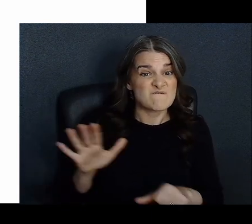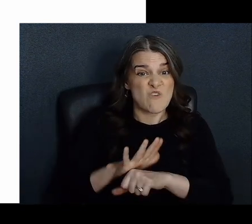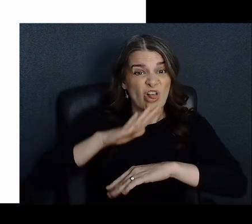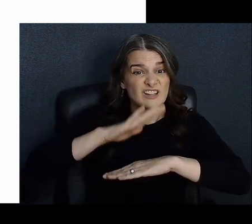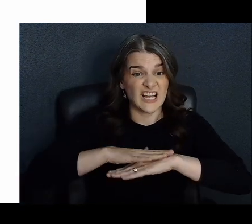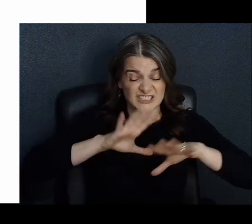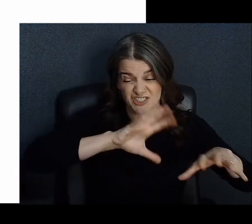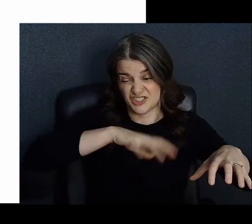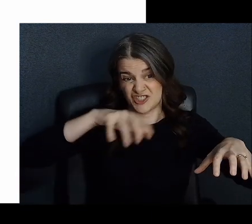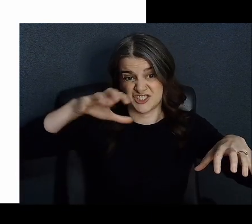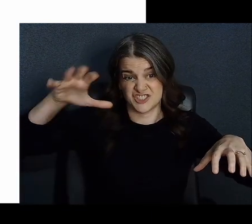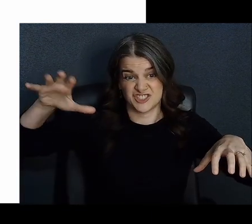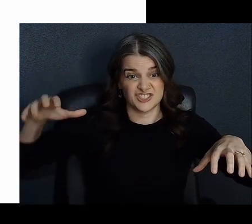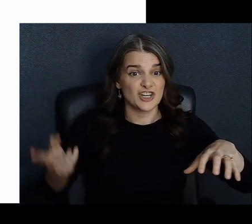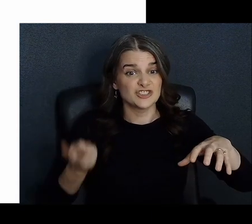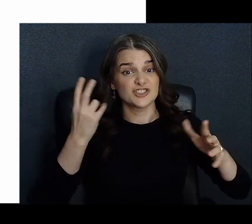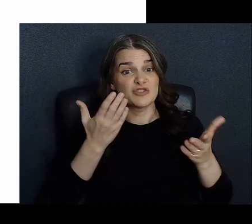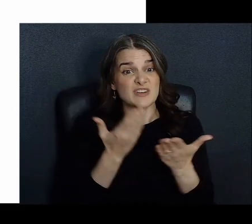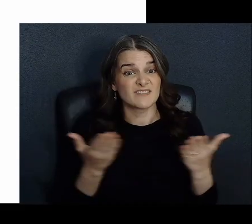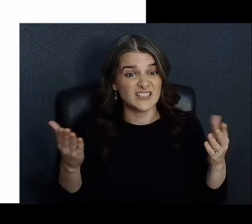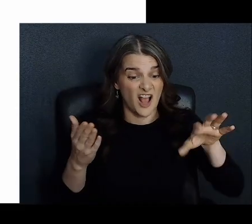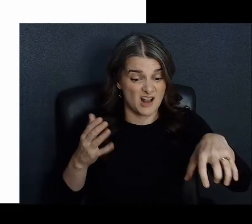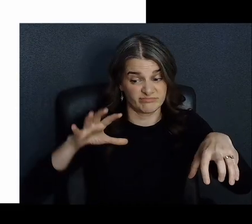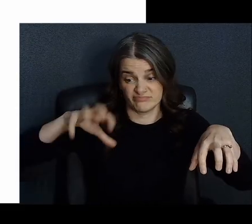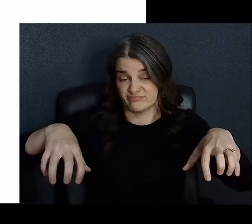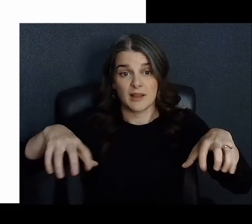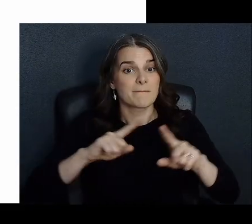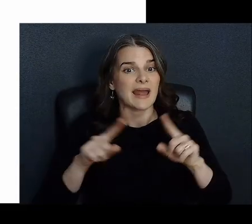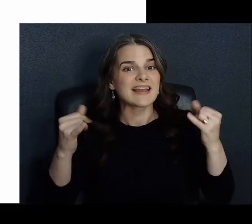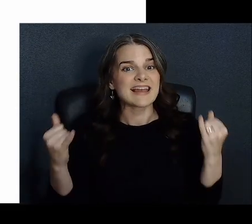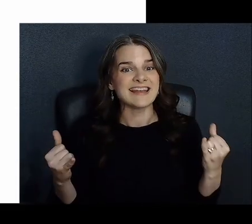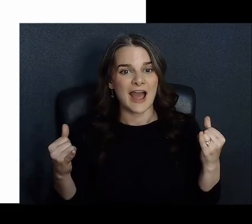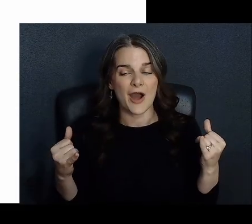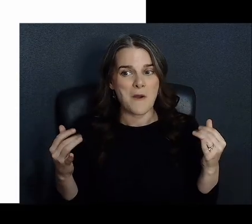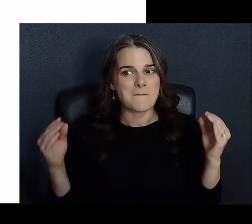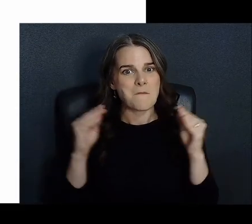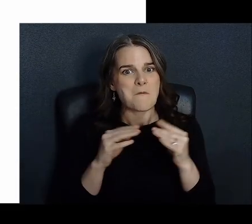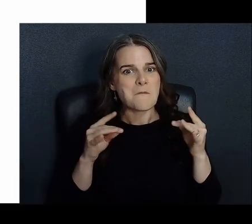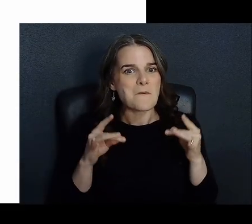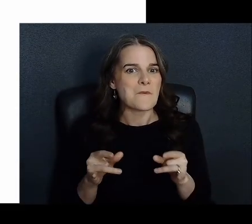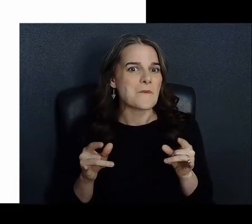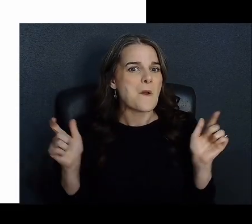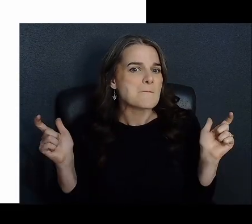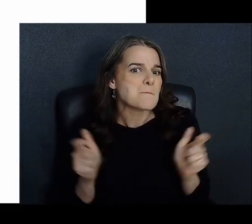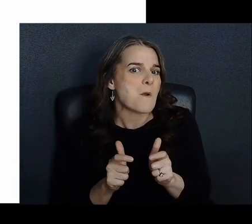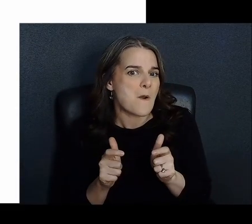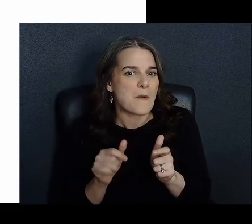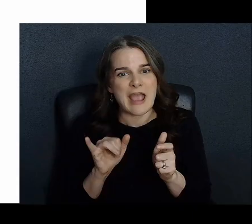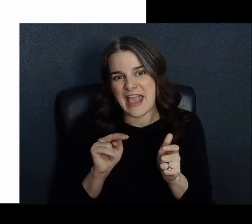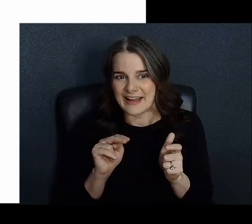Now this particular one is in something called an inline system. So the camera is underneath the monitor.